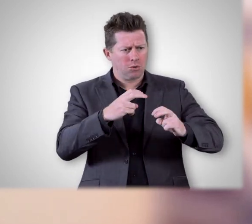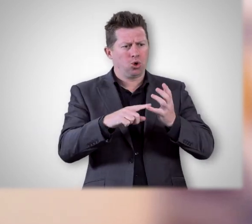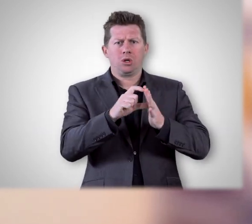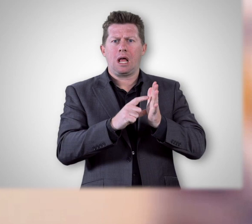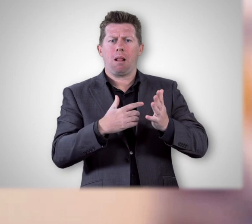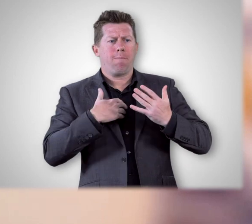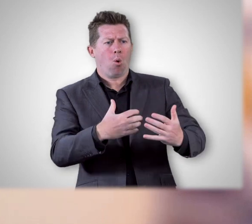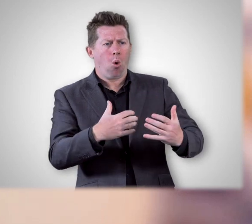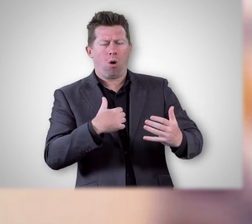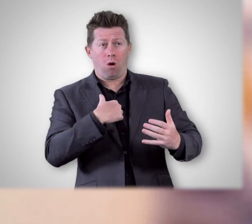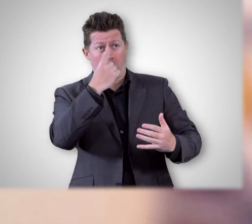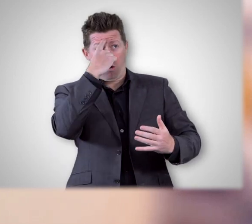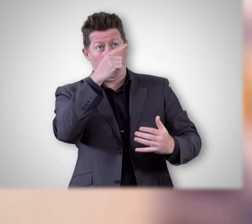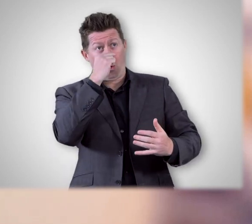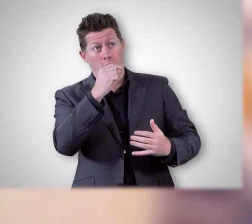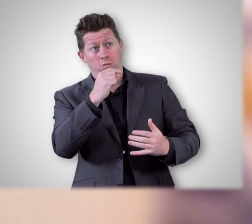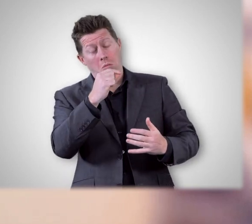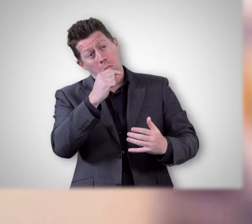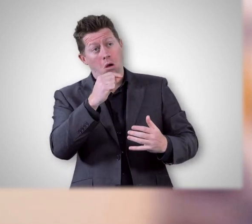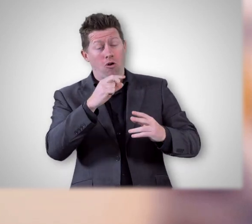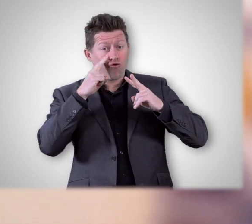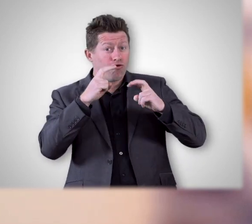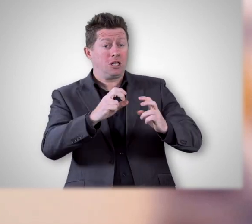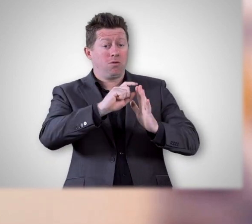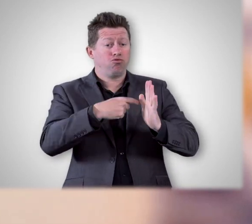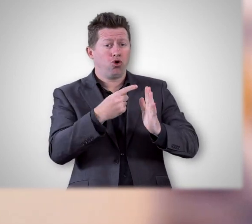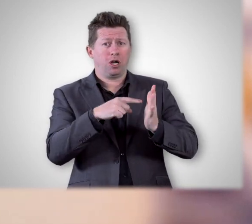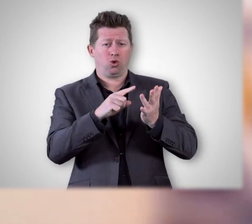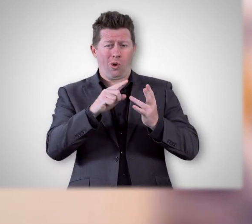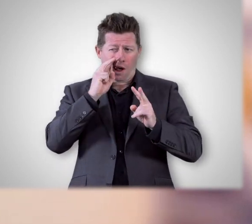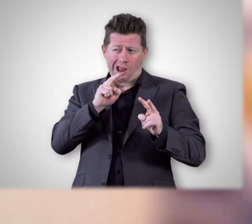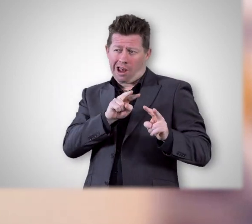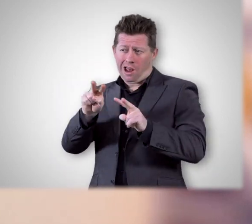the potential for an applied research project to measure the impact of Annie’s short course.